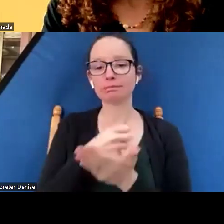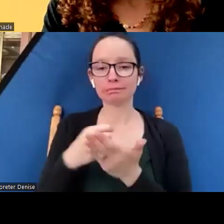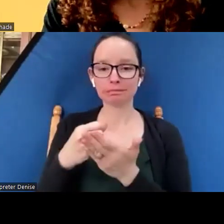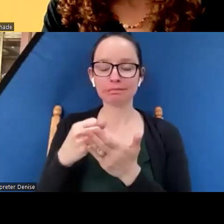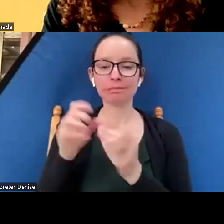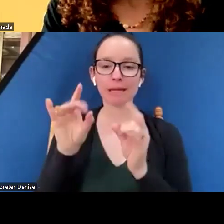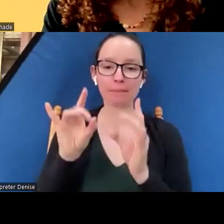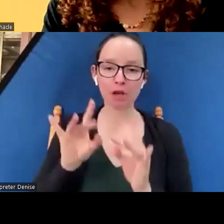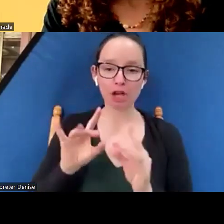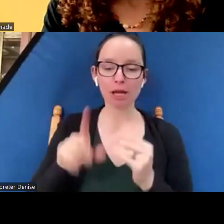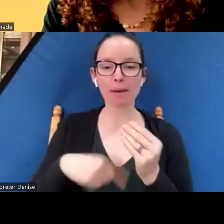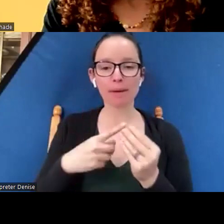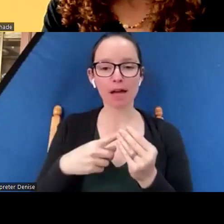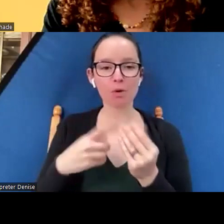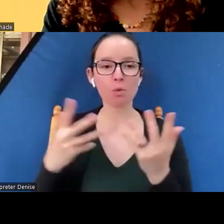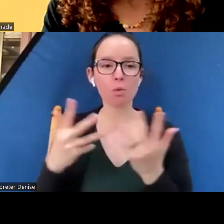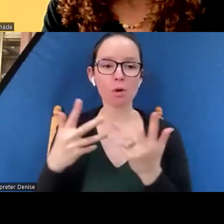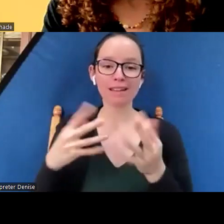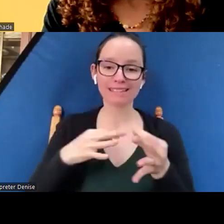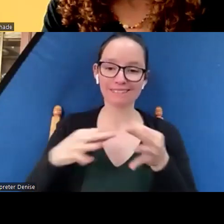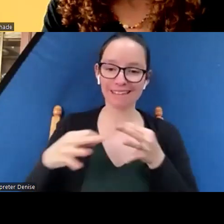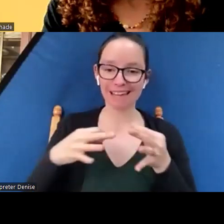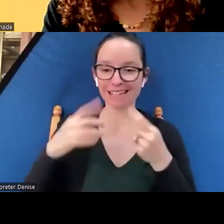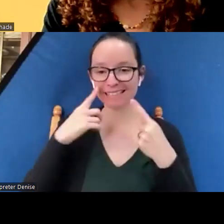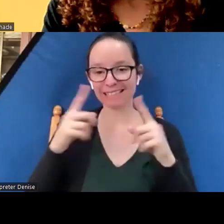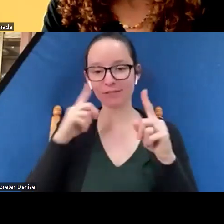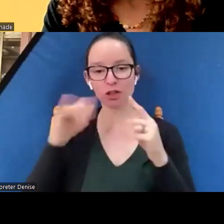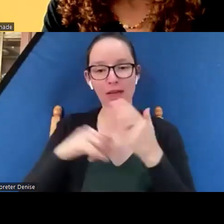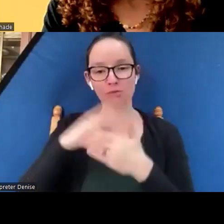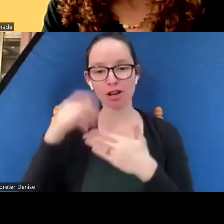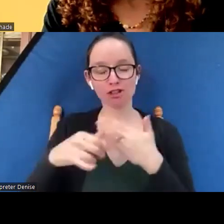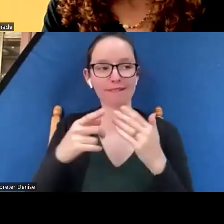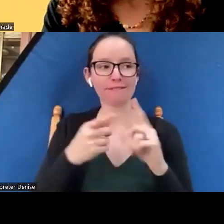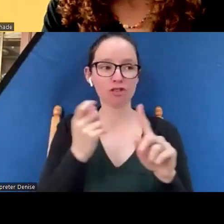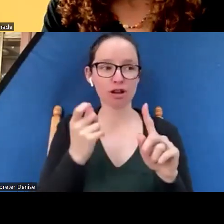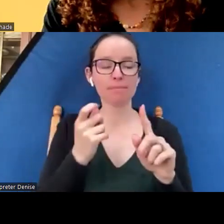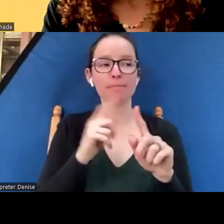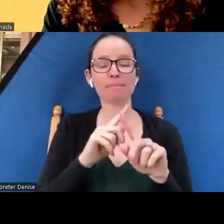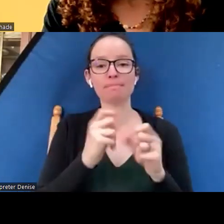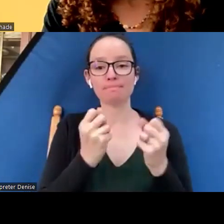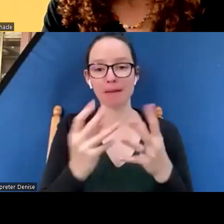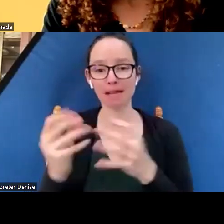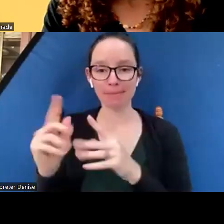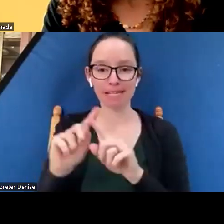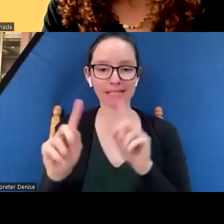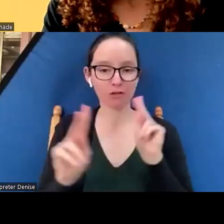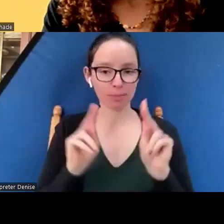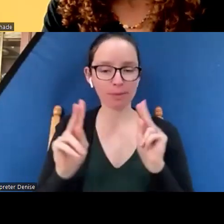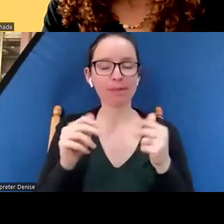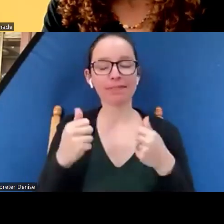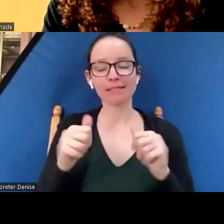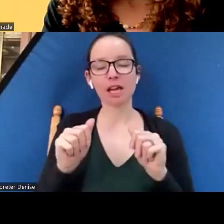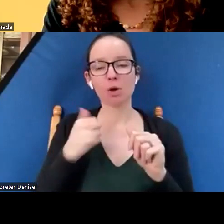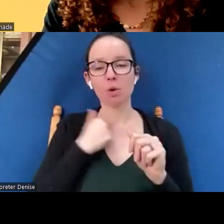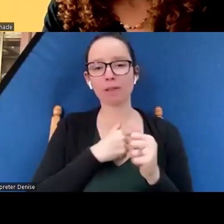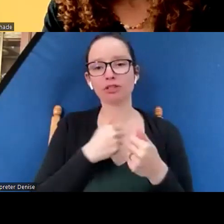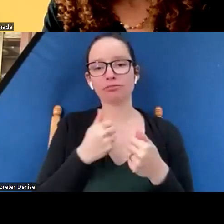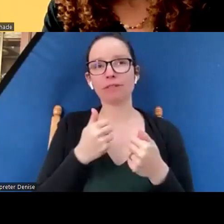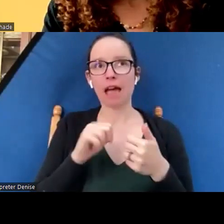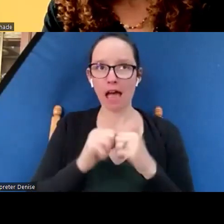success for that project from a wide range of people is one way that we try and mitigate that. So defining success for different areas of these